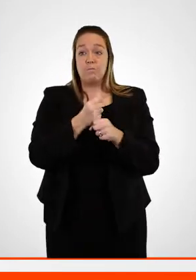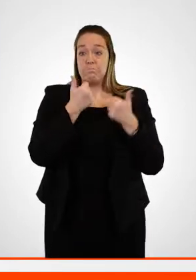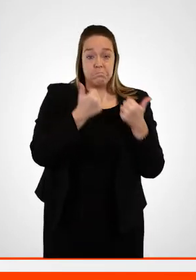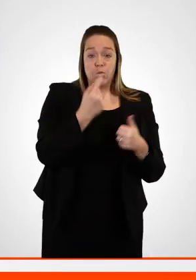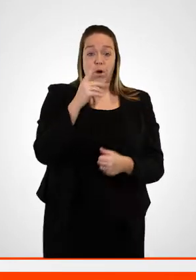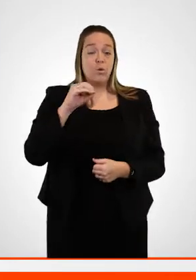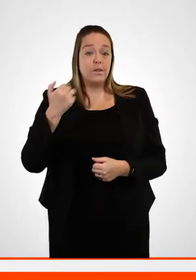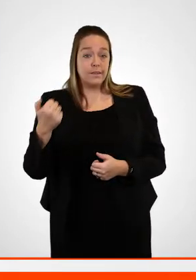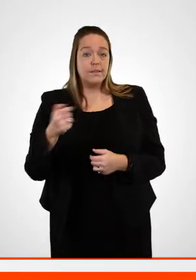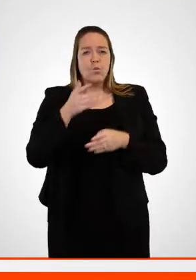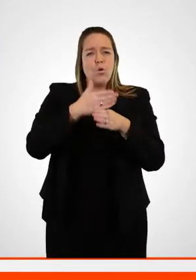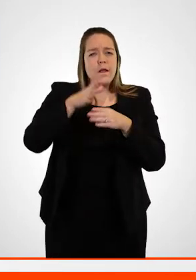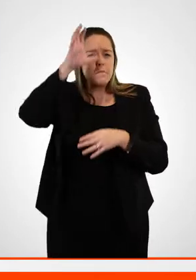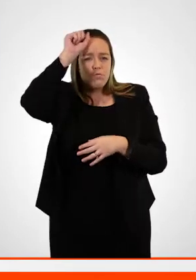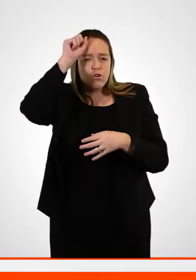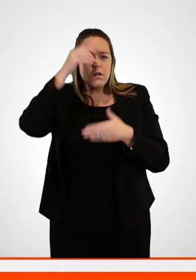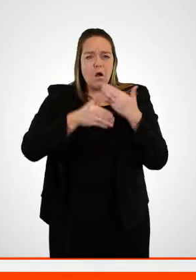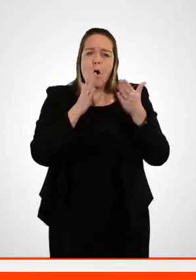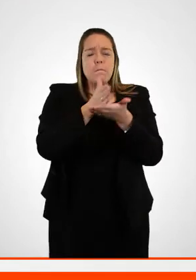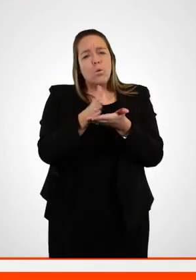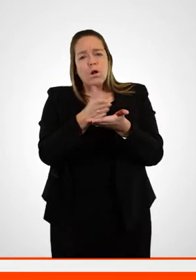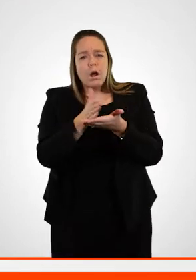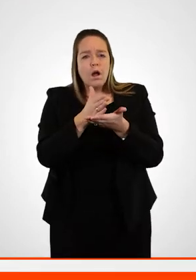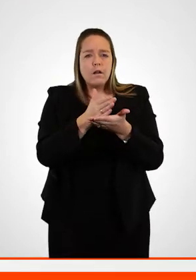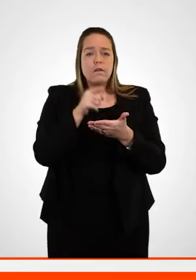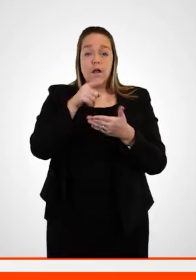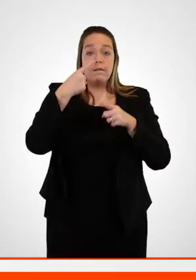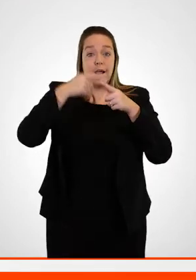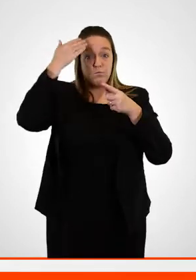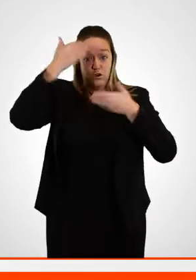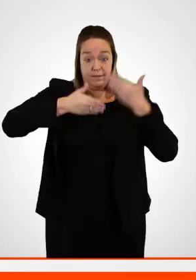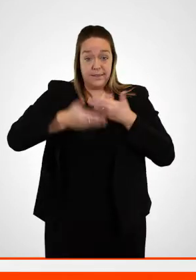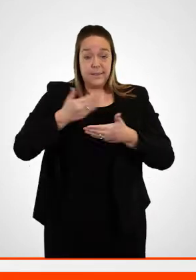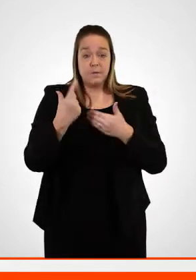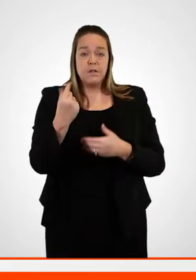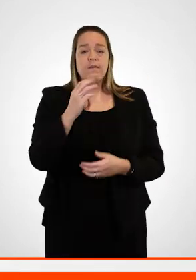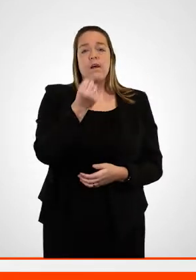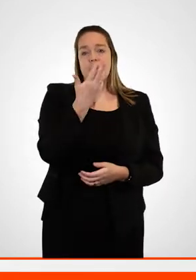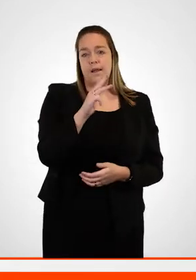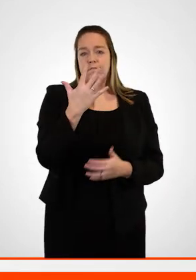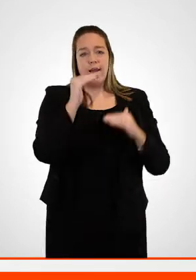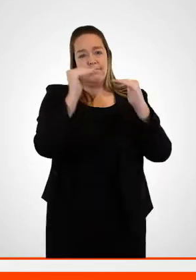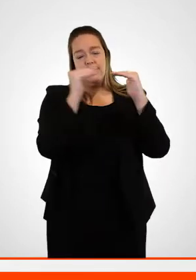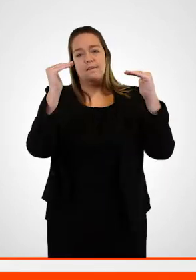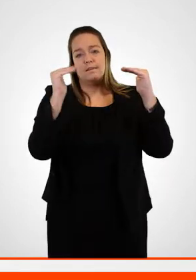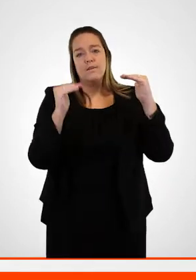Working memory, again, sort of borderline. And processing speed, we were at a 95 standard score.